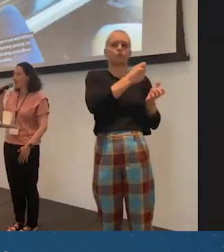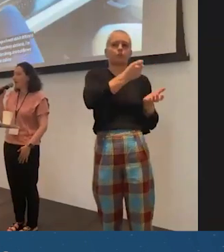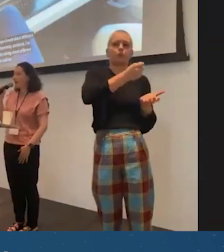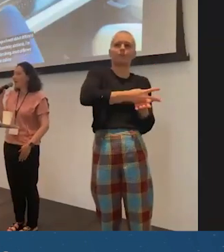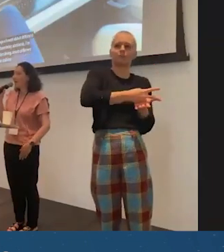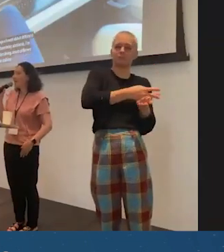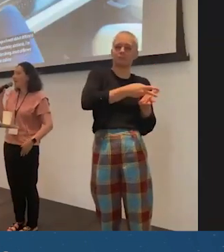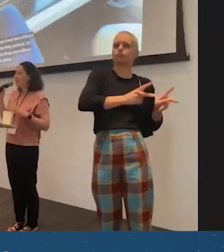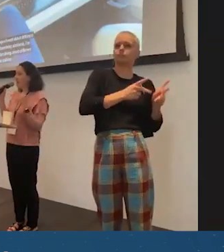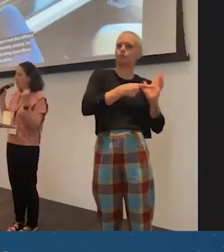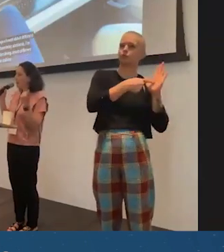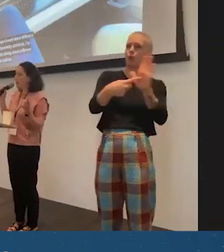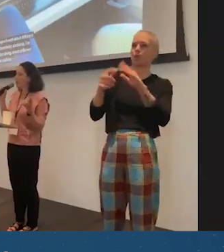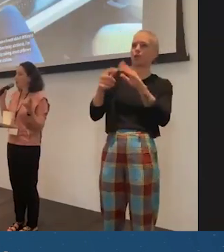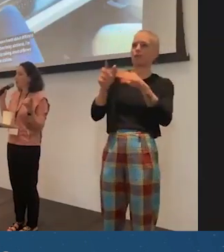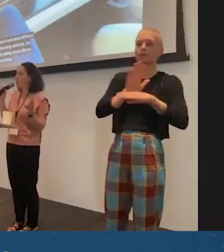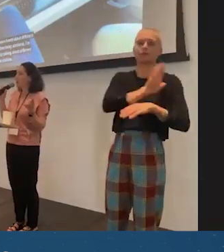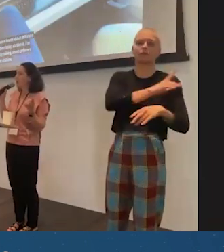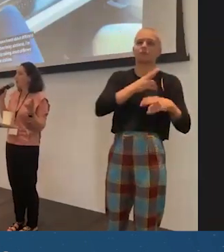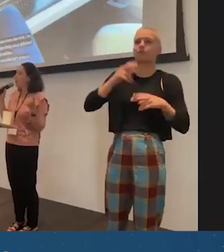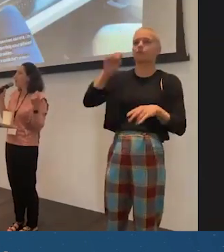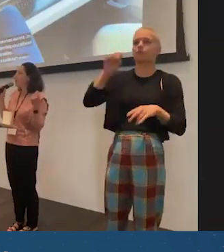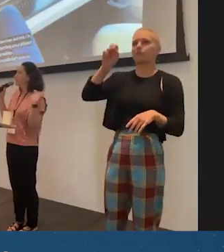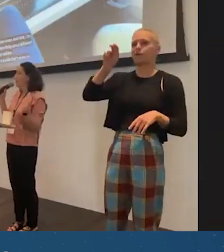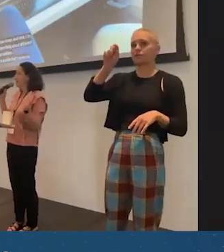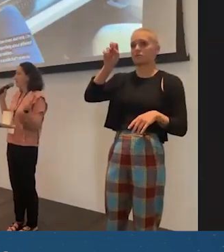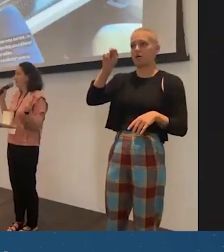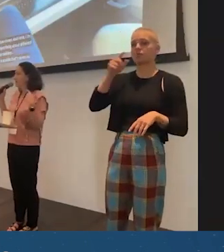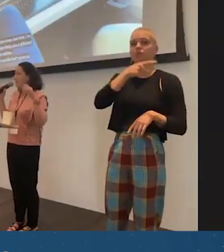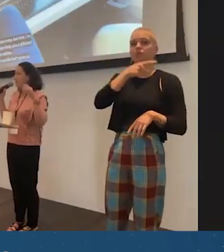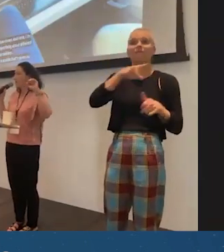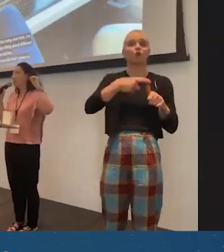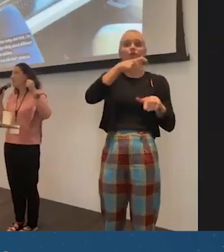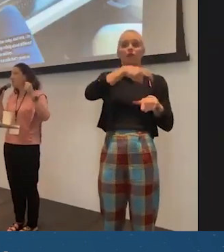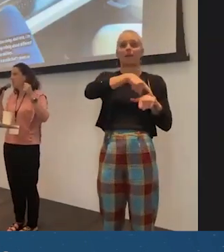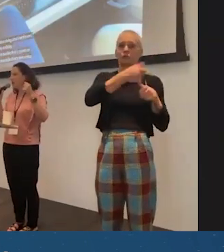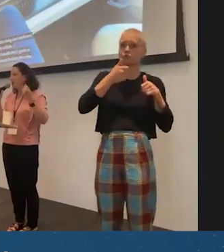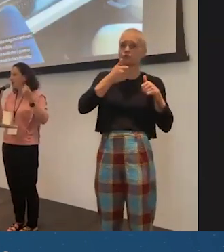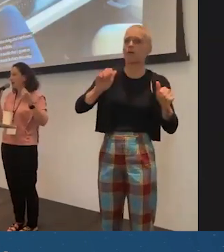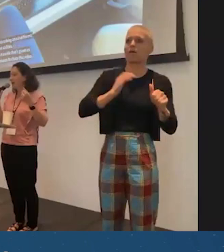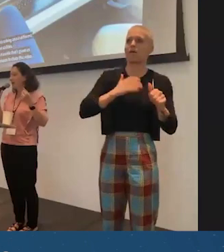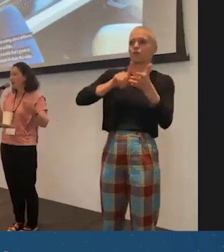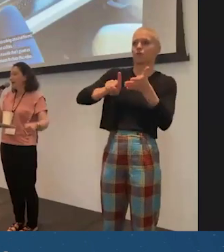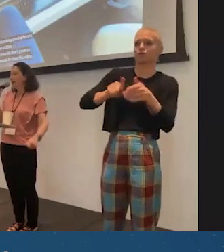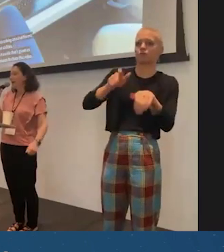and he's trying out the research prototype for the first time in this video. So it's the first time he's put it on his body.